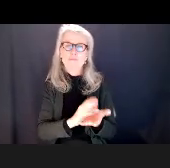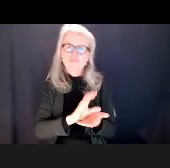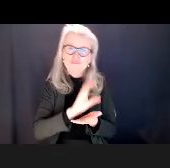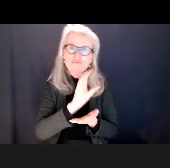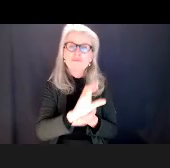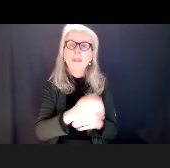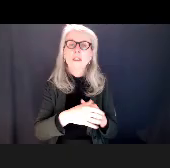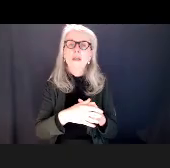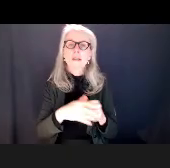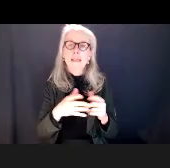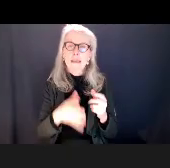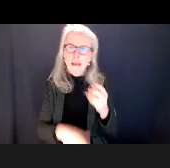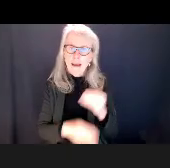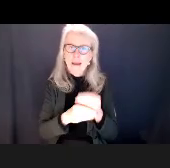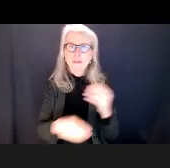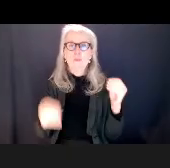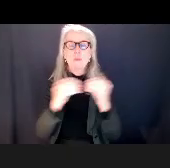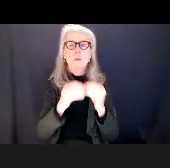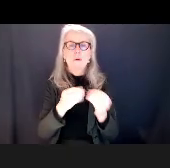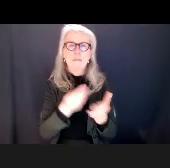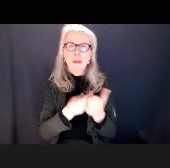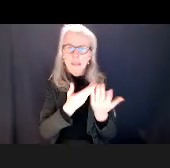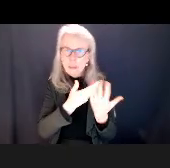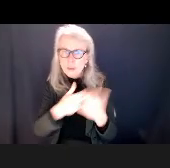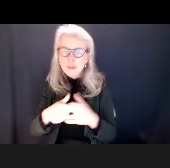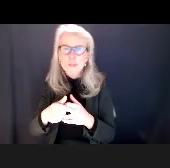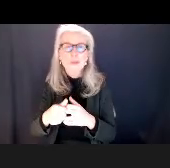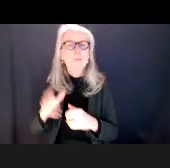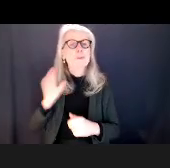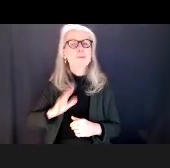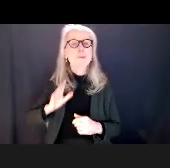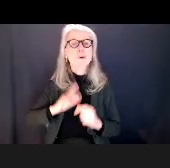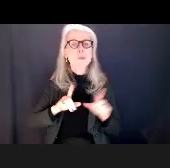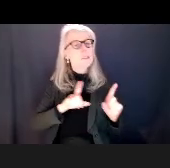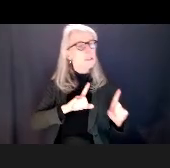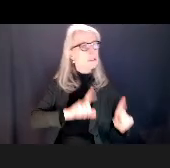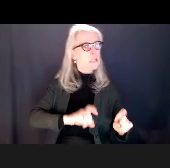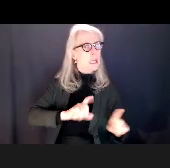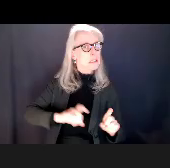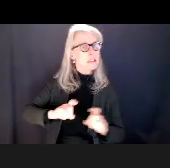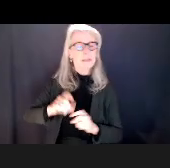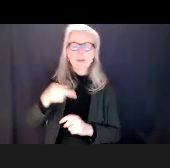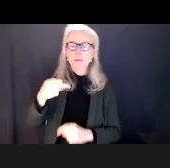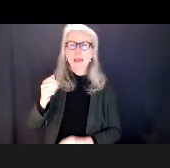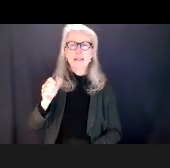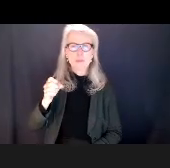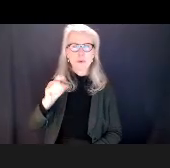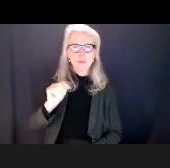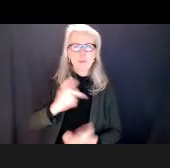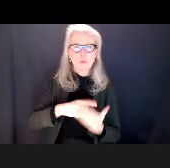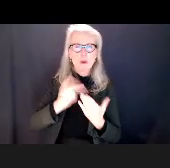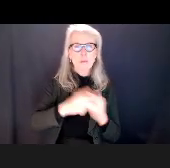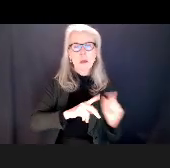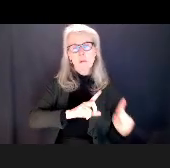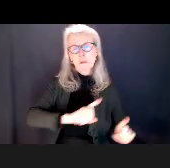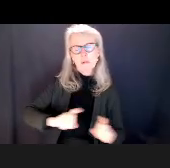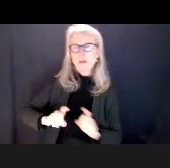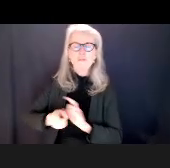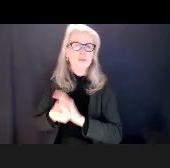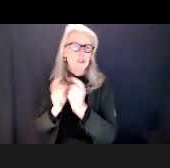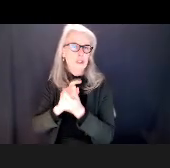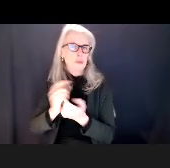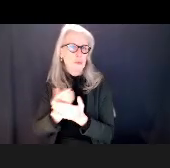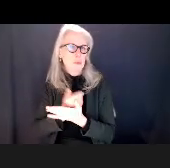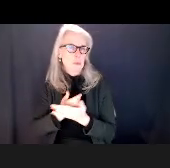the direct funding arrangement originally piloted in the Passport Program. The restructured funding